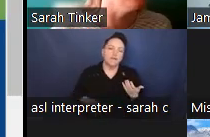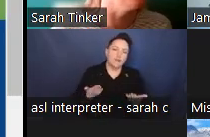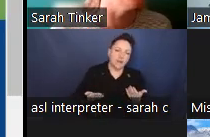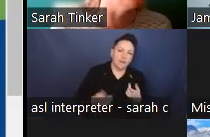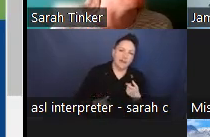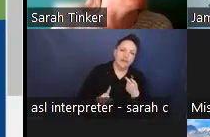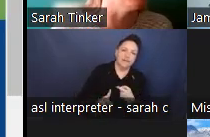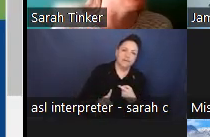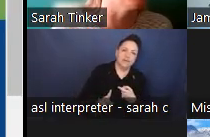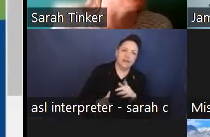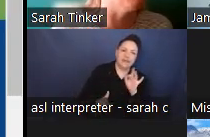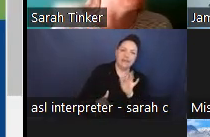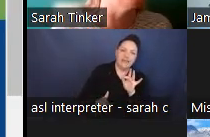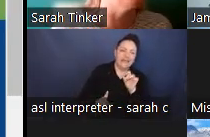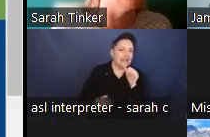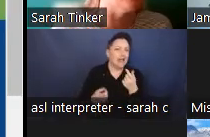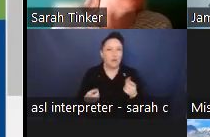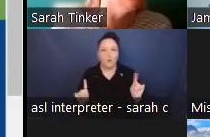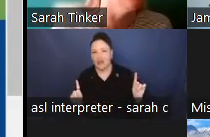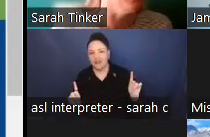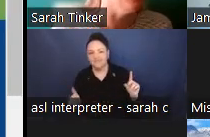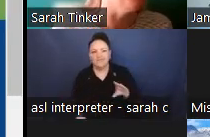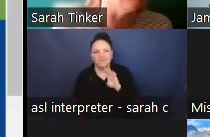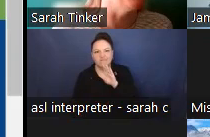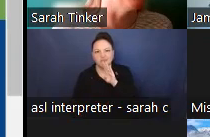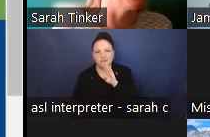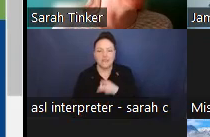is not doing anything which is frustrating but ultimately that will be working.